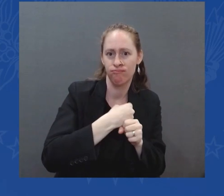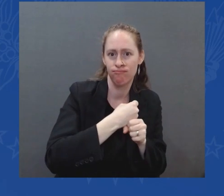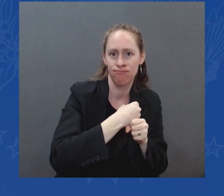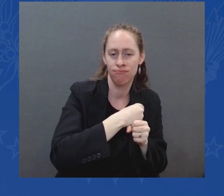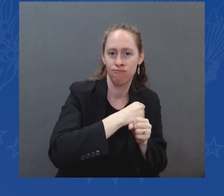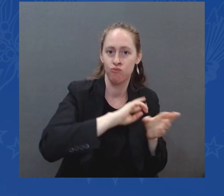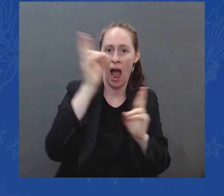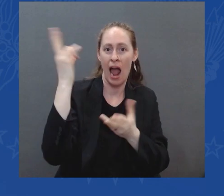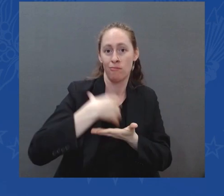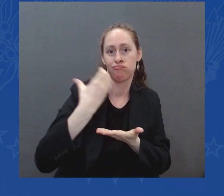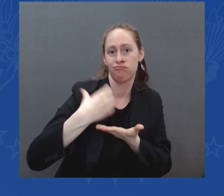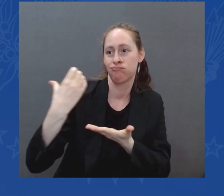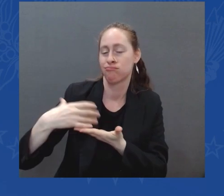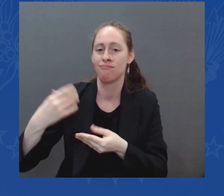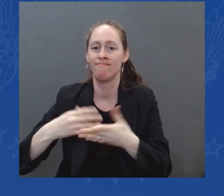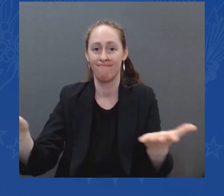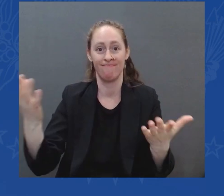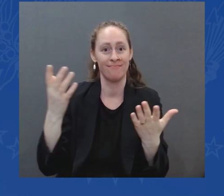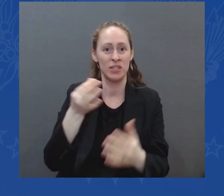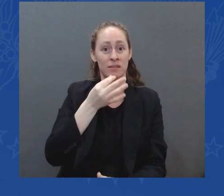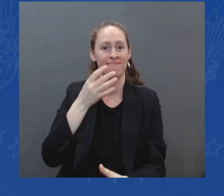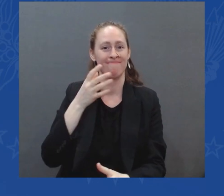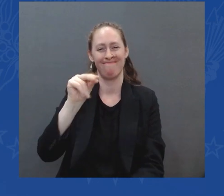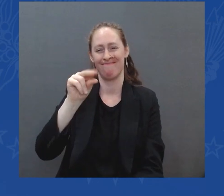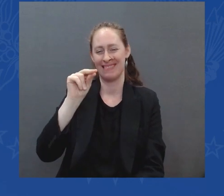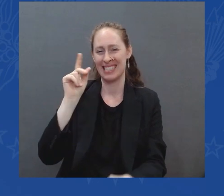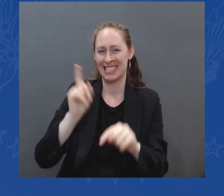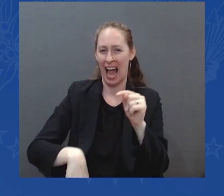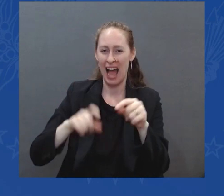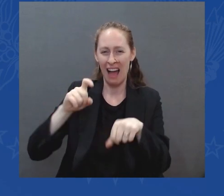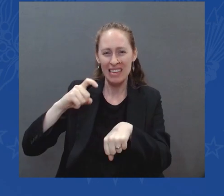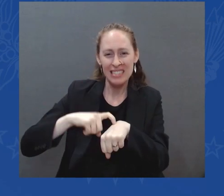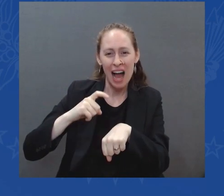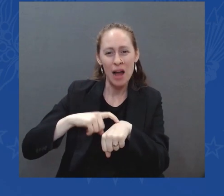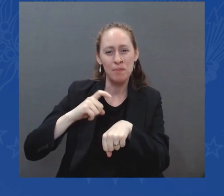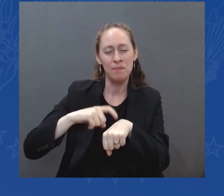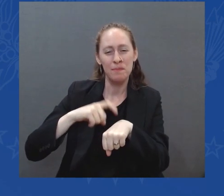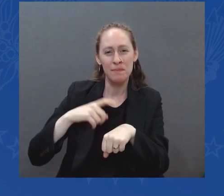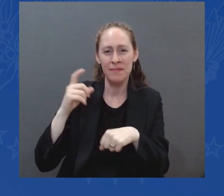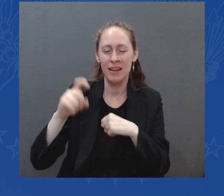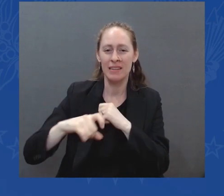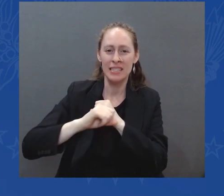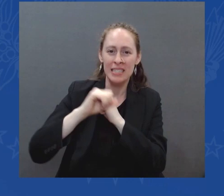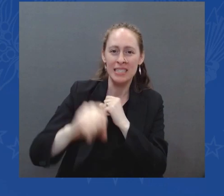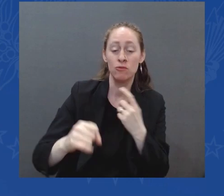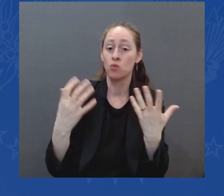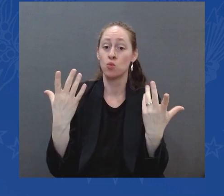per day for the next six months -- over 180 million barrels -- for the Strategic -- from the --